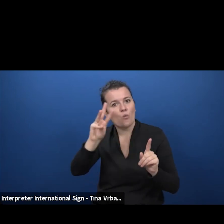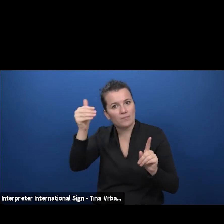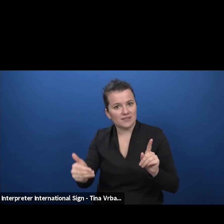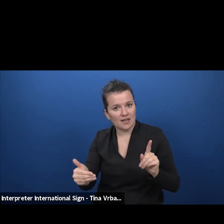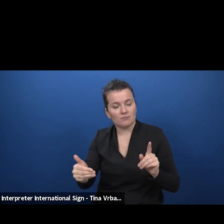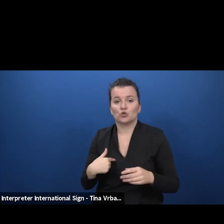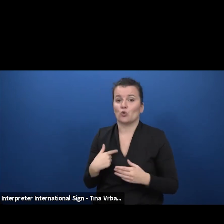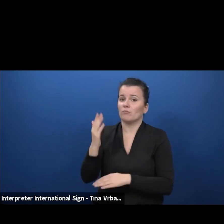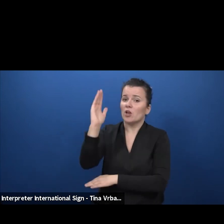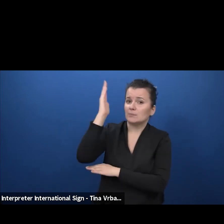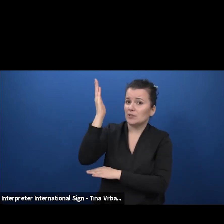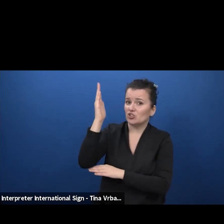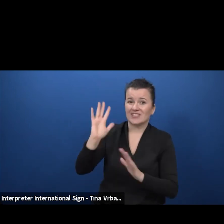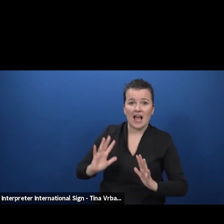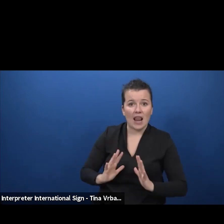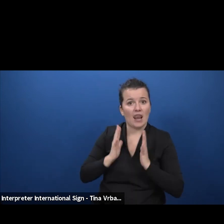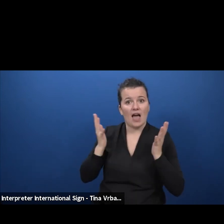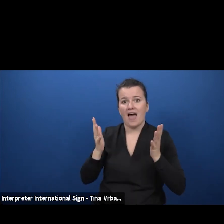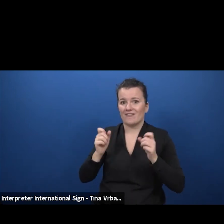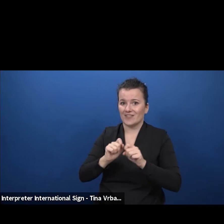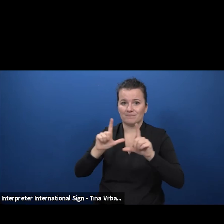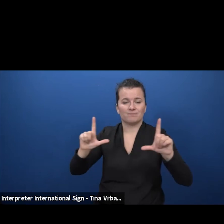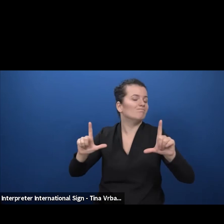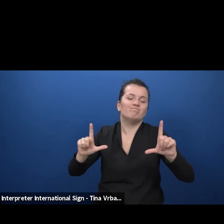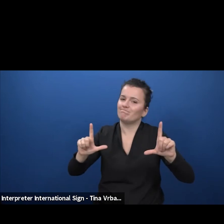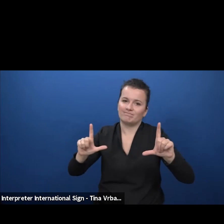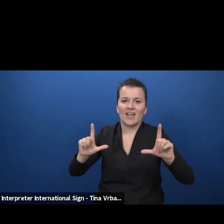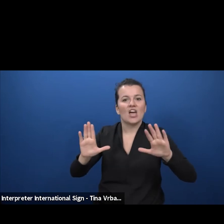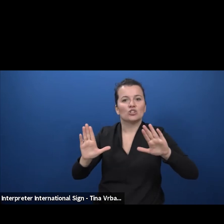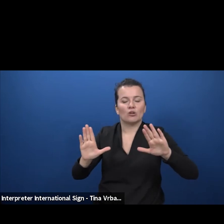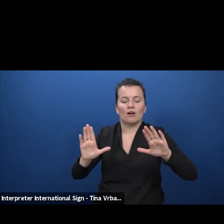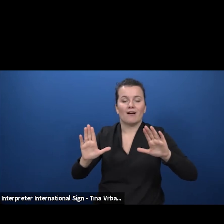will record them and make them available in the video library shortly afterwards.We